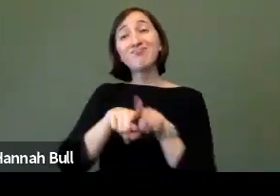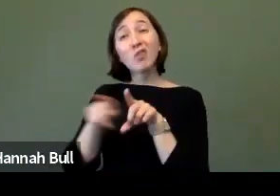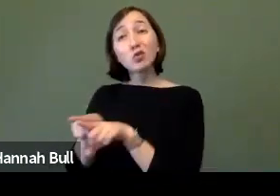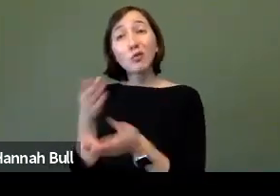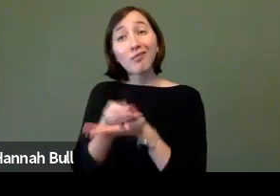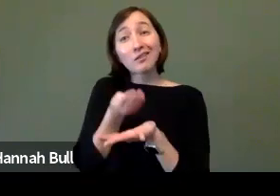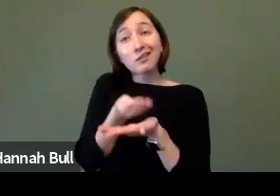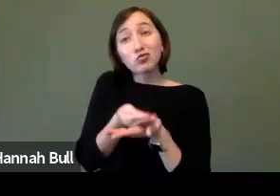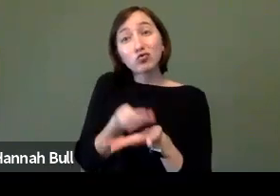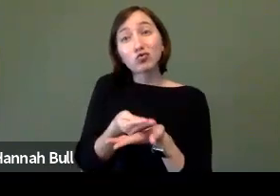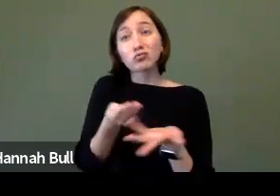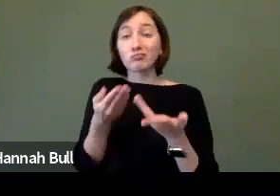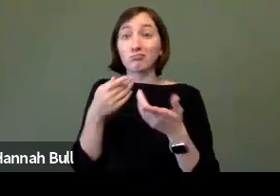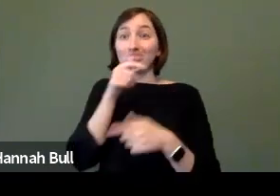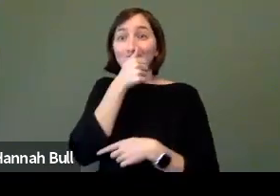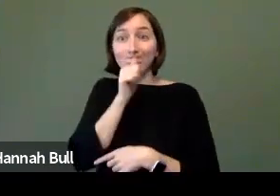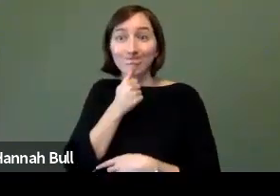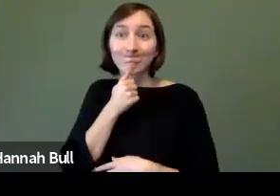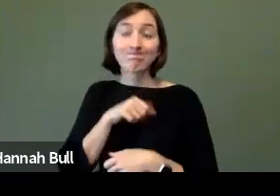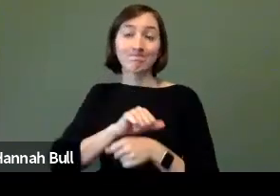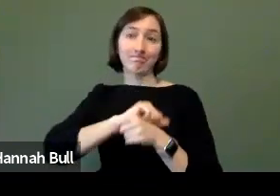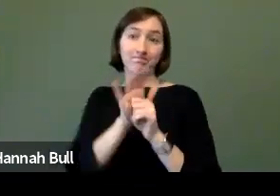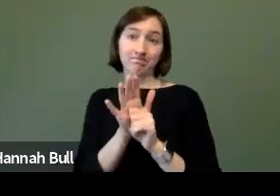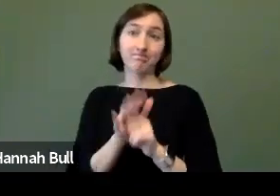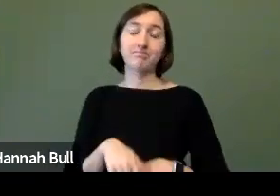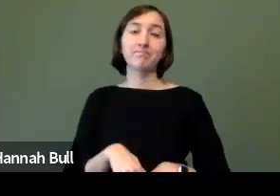with living during a pandemic whether that's attendant care